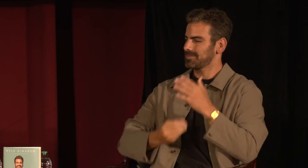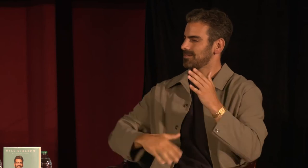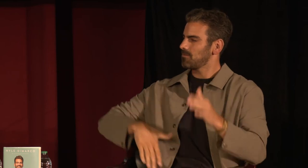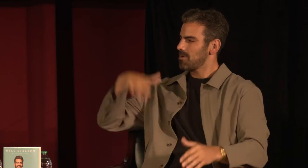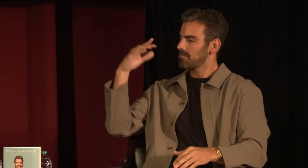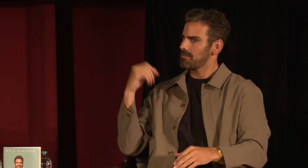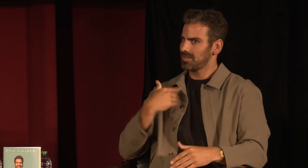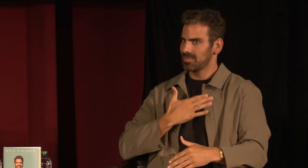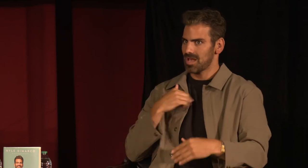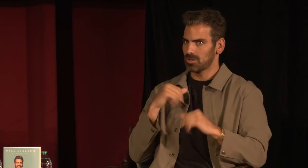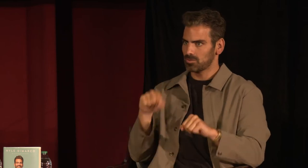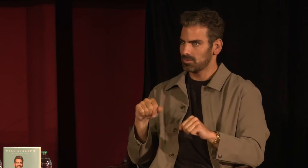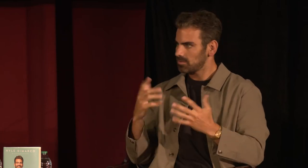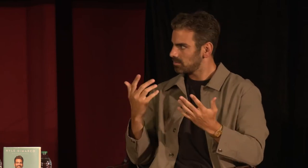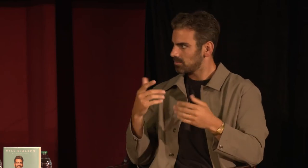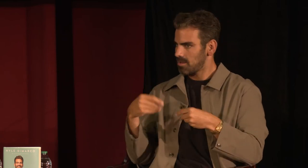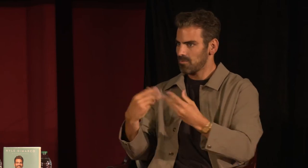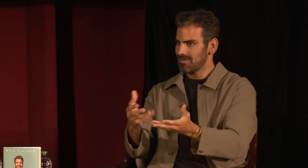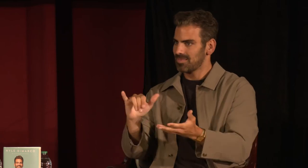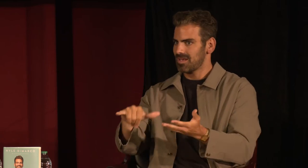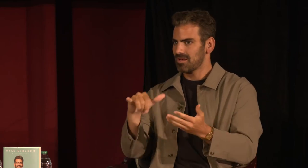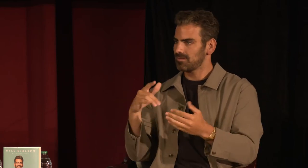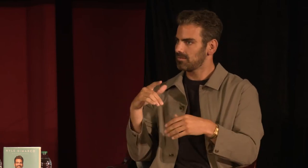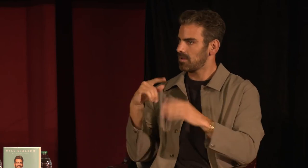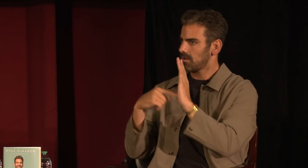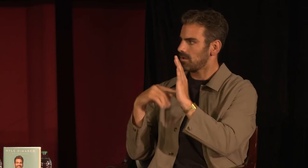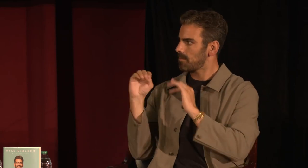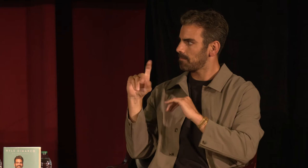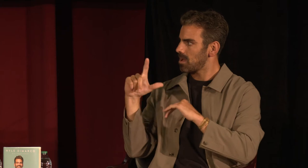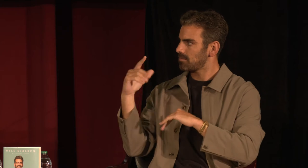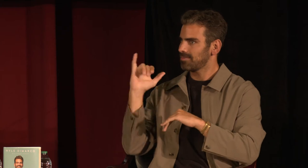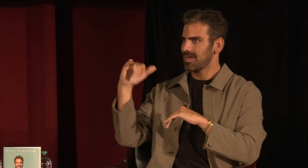piece of them and that was something that was missing for me when I was growing up. And I'm very thrilled and very grateful that I'm